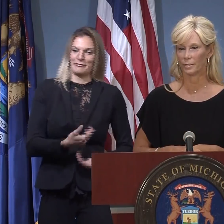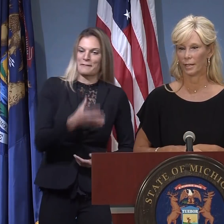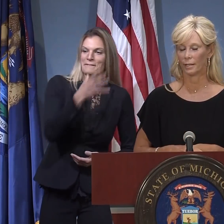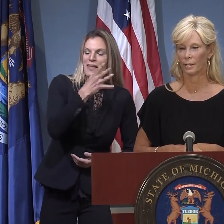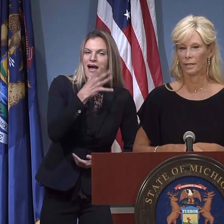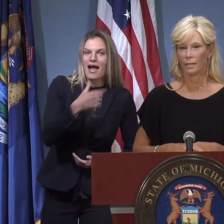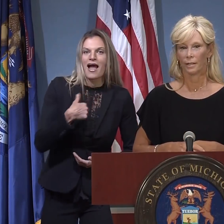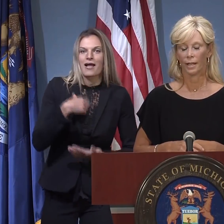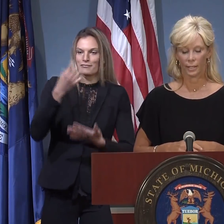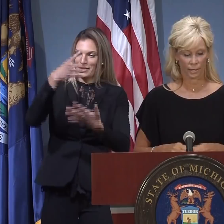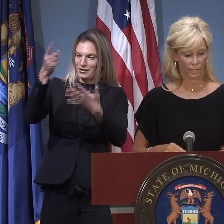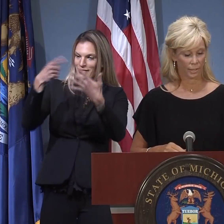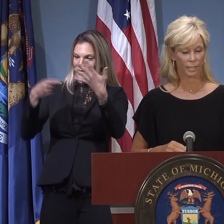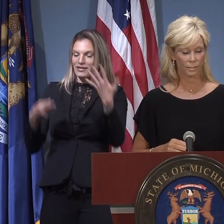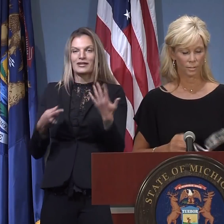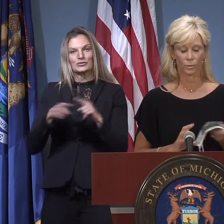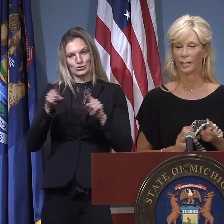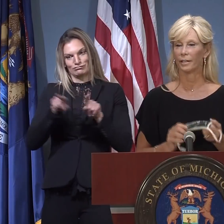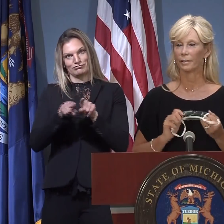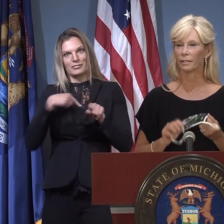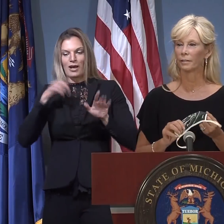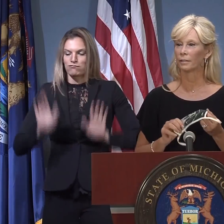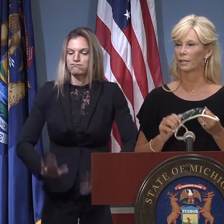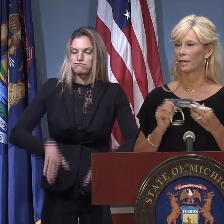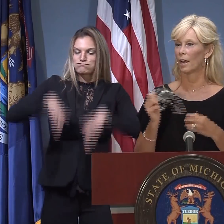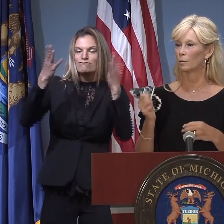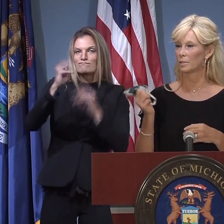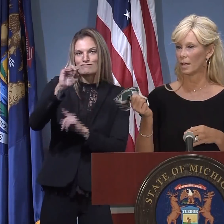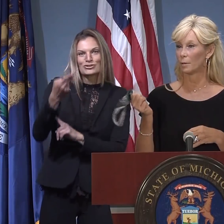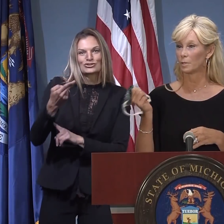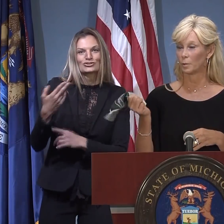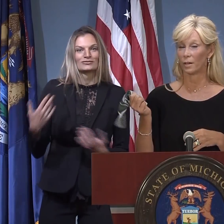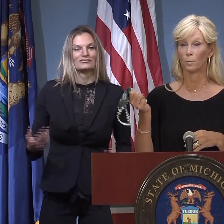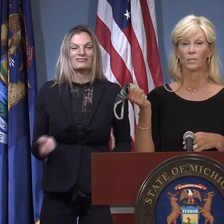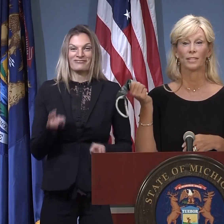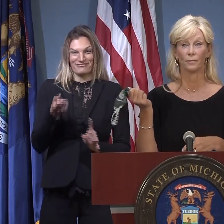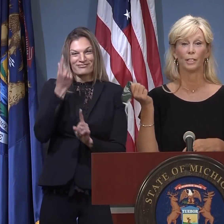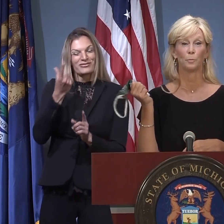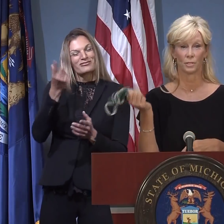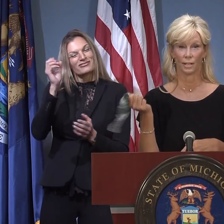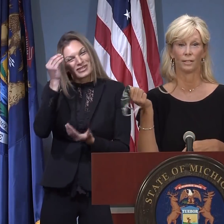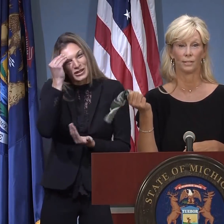WITH THE SCHOOL. 1:00 I CAN SPEAK TO YOU AS COPE, AS MOM, CERTAINLY GROWING UP IN